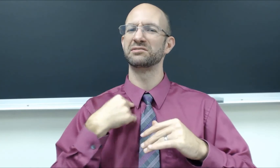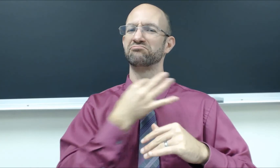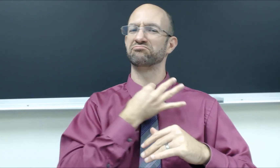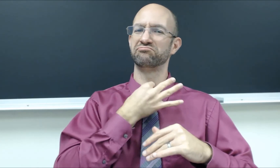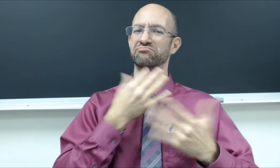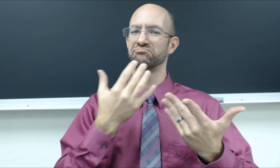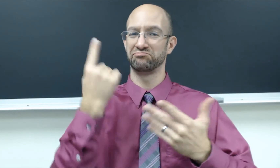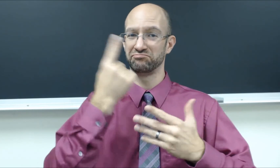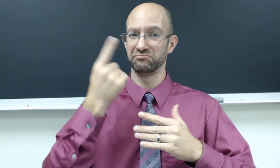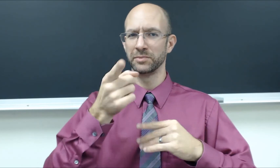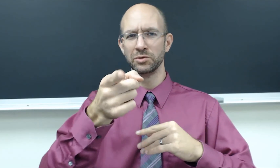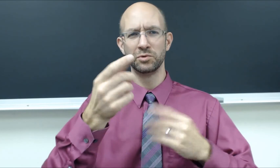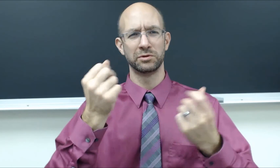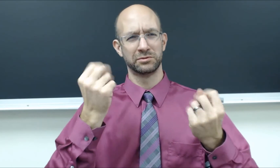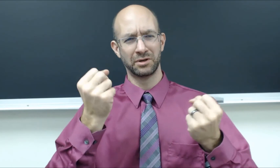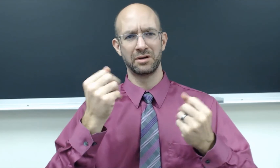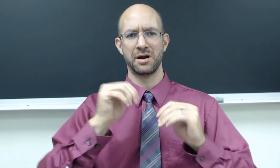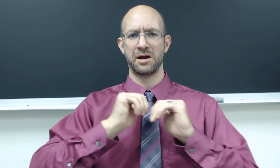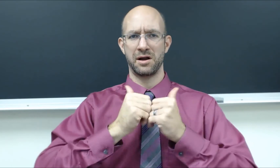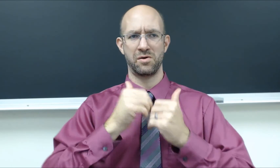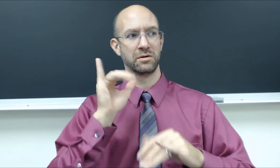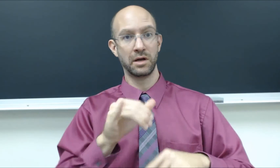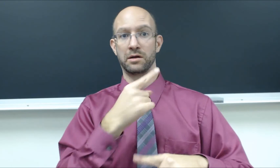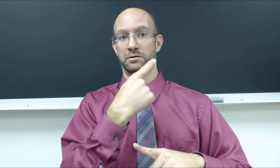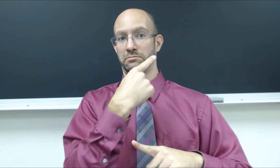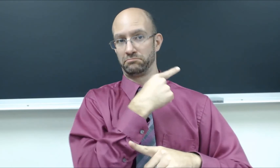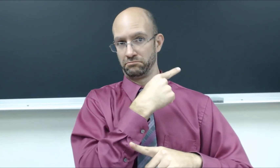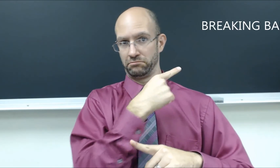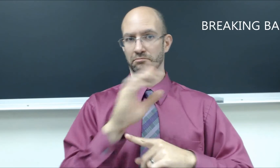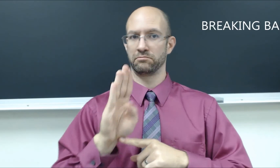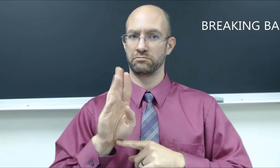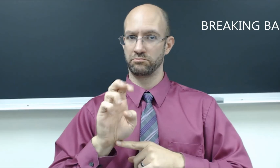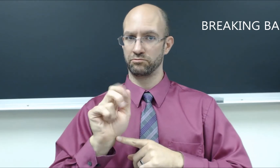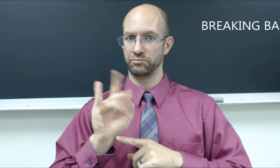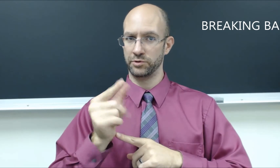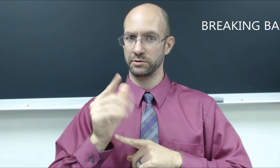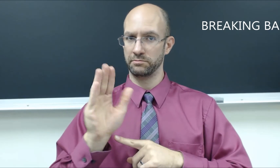I am still curious as to how you sign that show, "Breaking Bad."